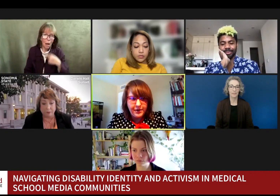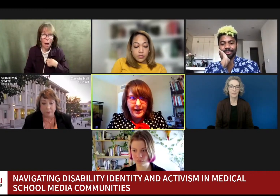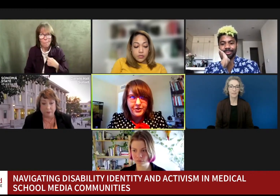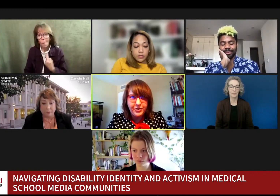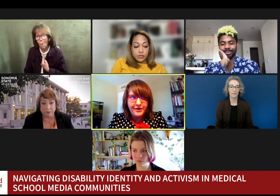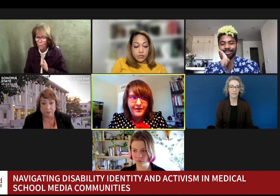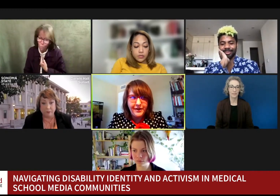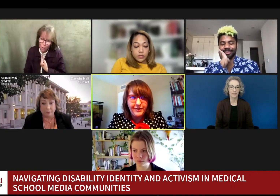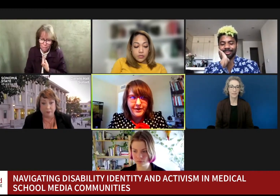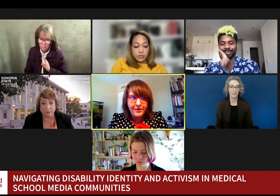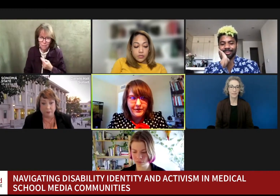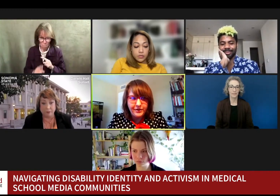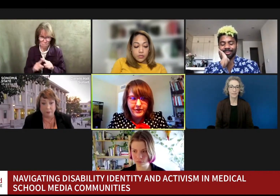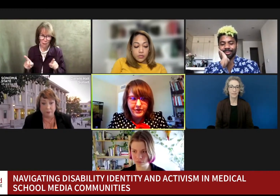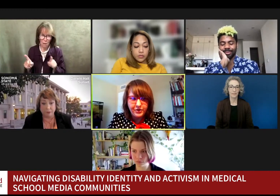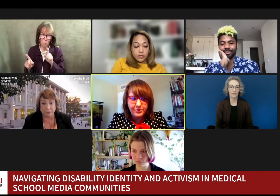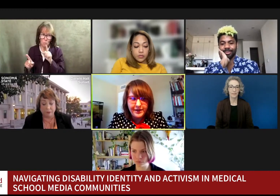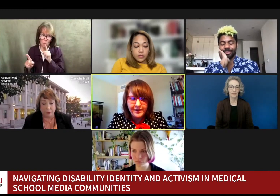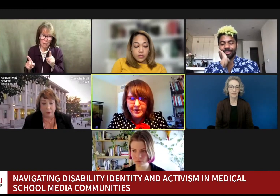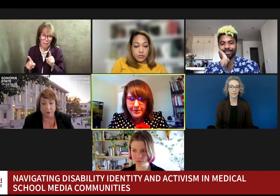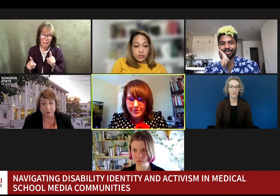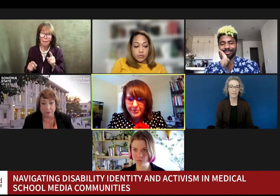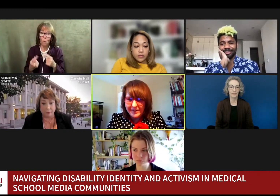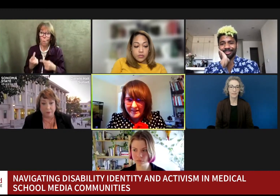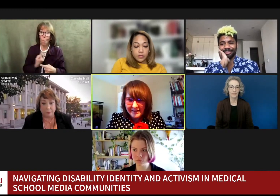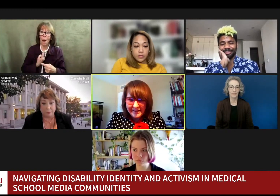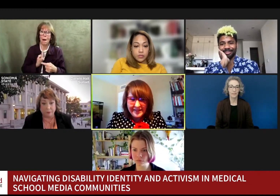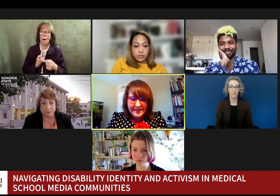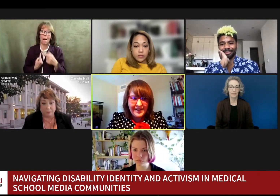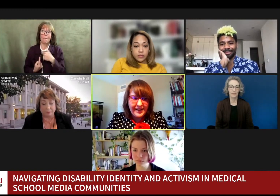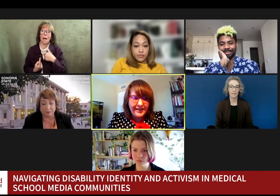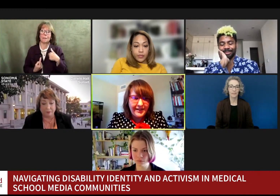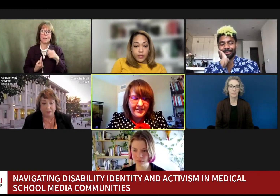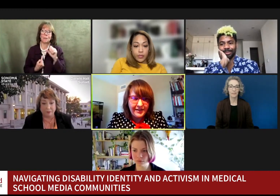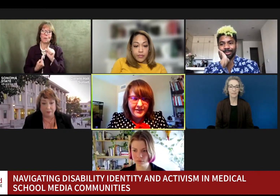When actually for every one of us on social media, there's probably dozens that